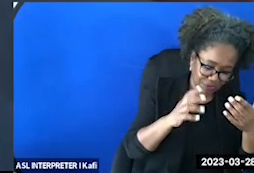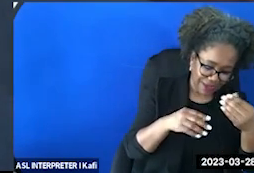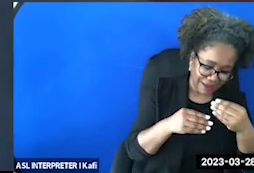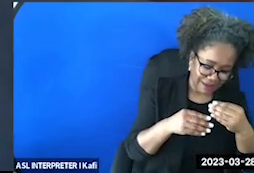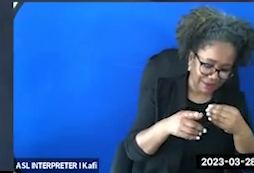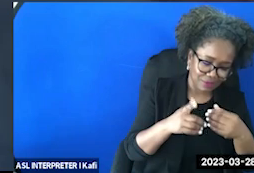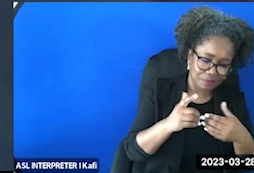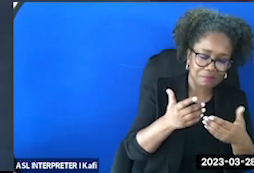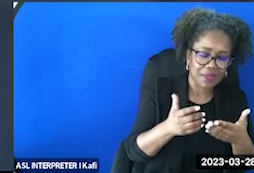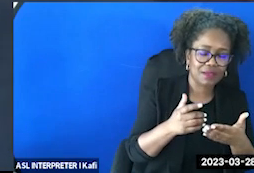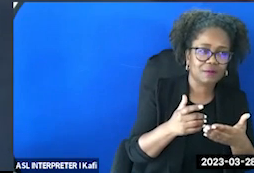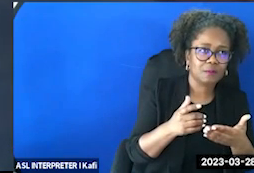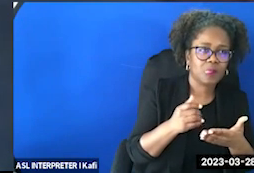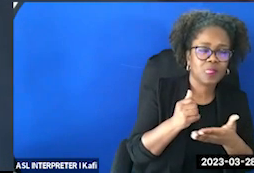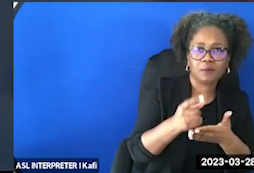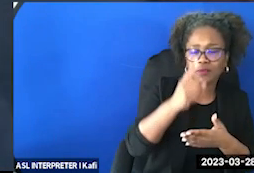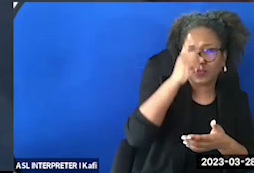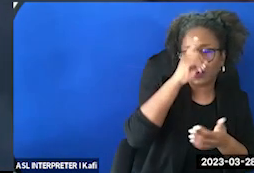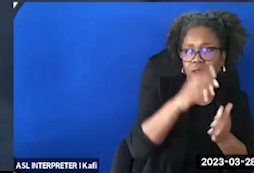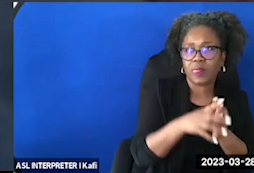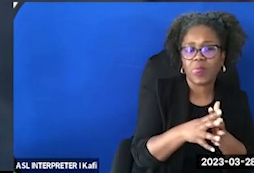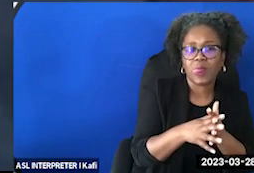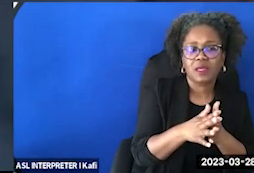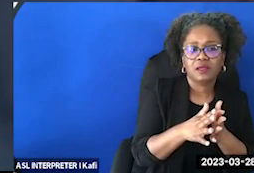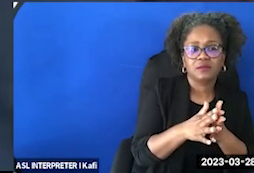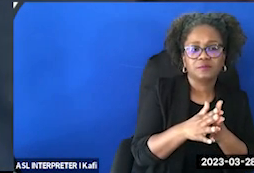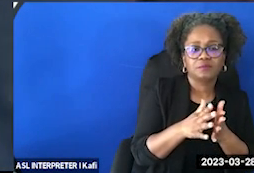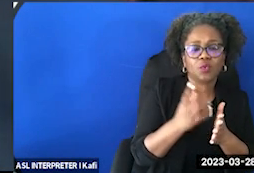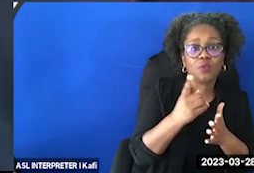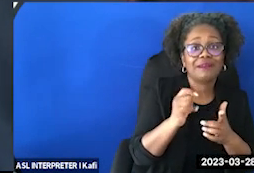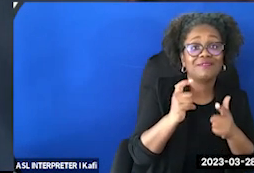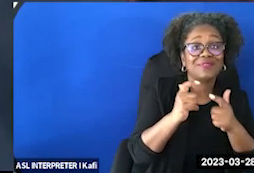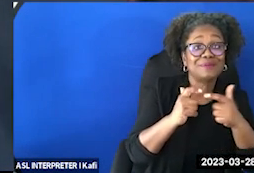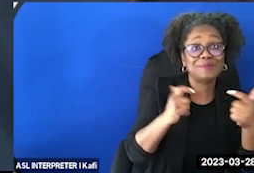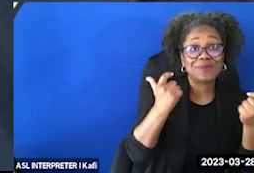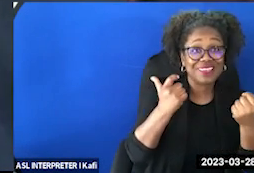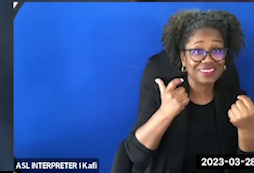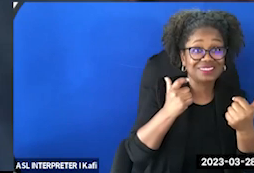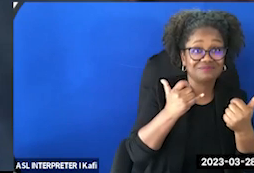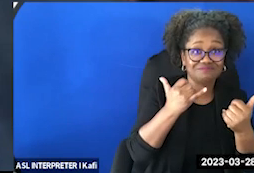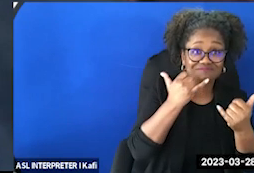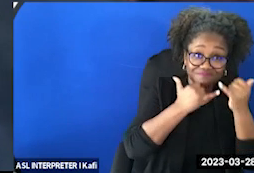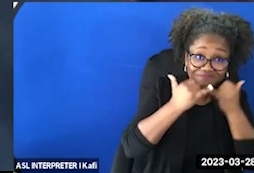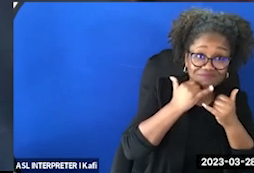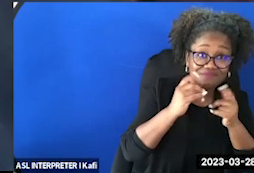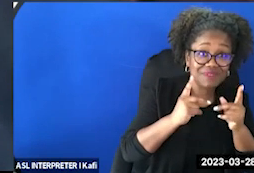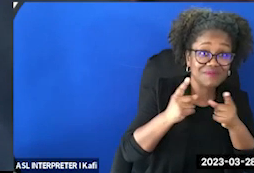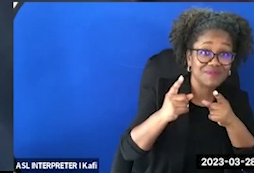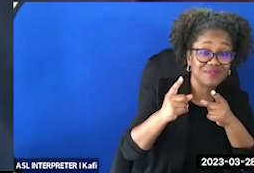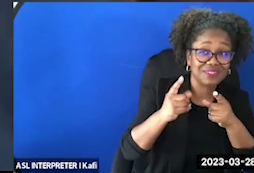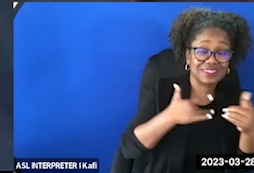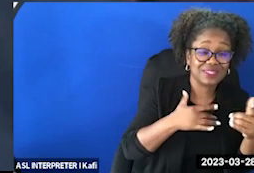Debbie Stine, Science & Technology Policy Academy: I think the most the most one of the biggest mistakes people make and policy, you know. Analysis is not understanding what's going on right now.